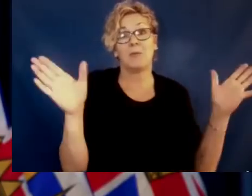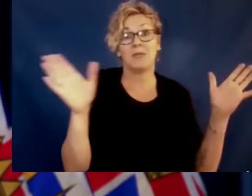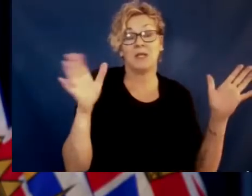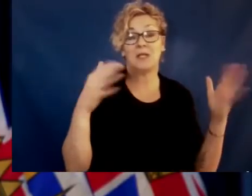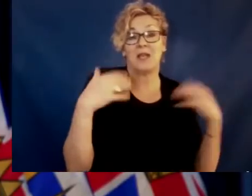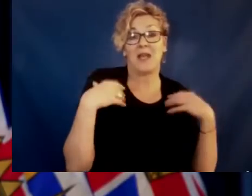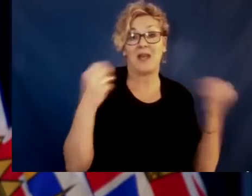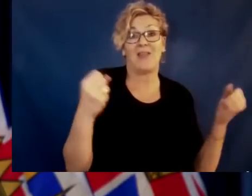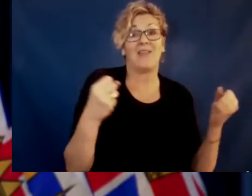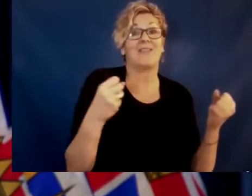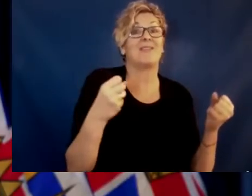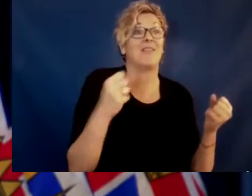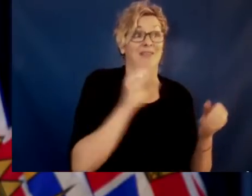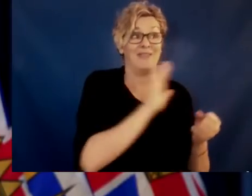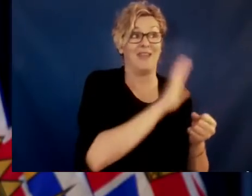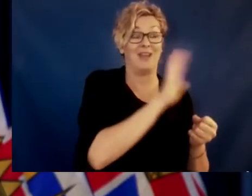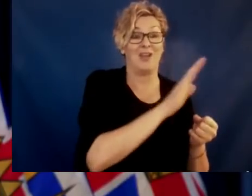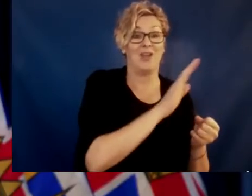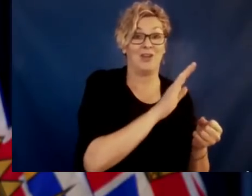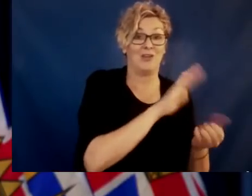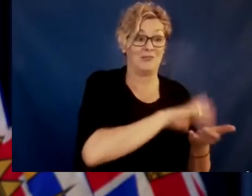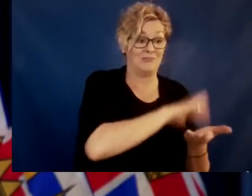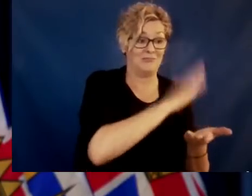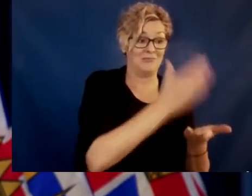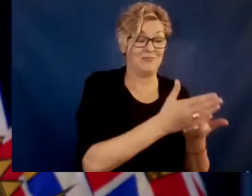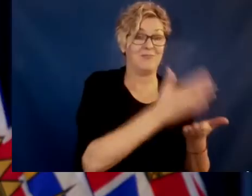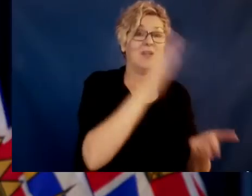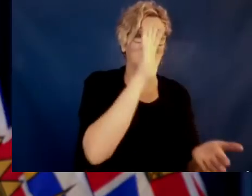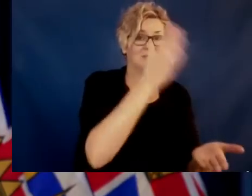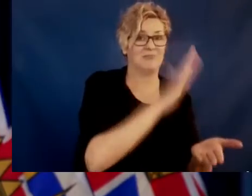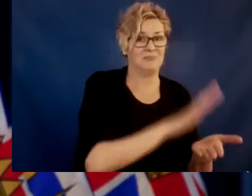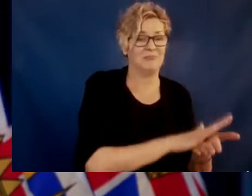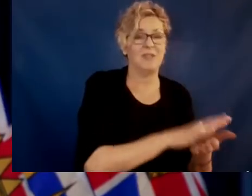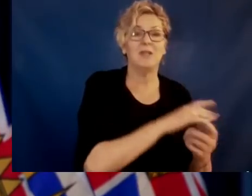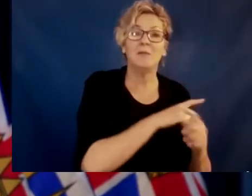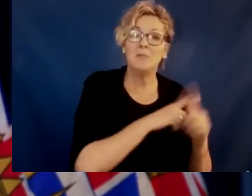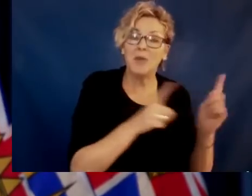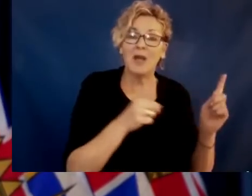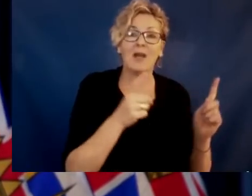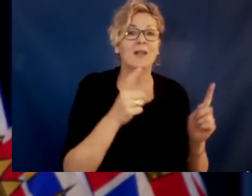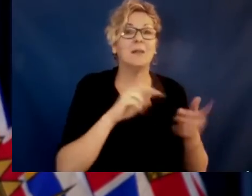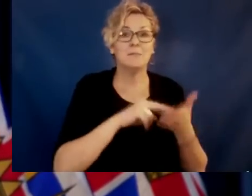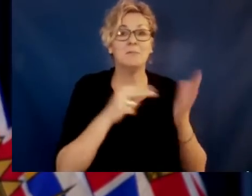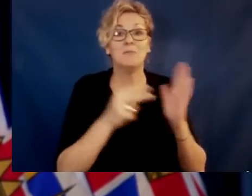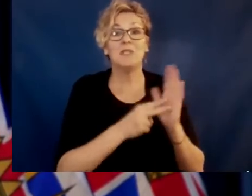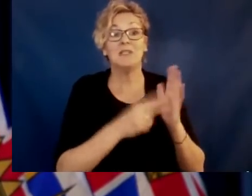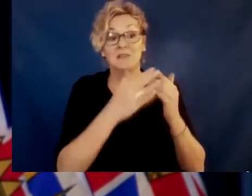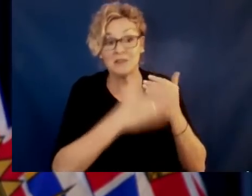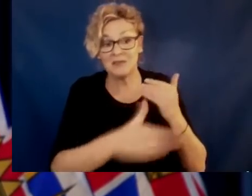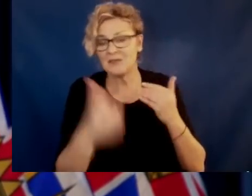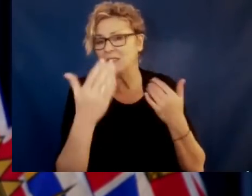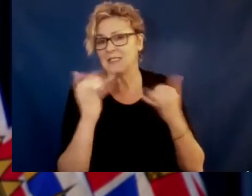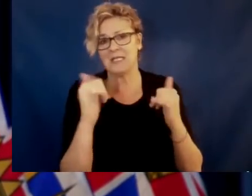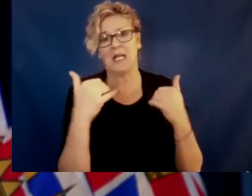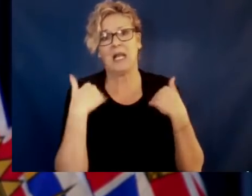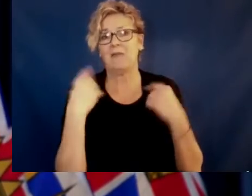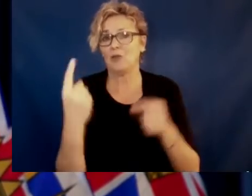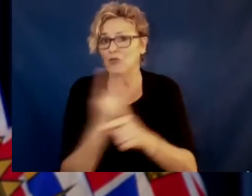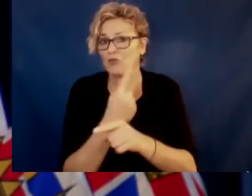everybody immunized here in the province. Do you have another question, Keith? Yes, thank you. At the overall COVID-19 numbers